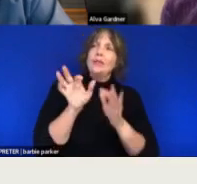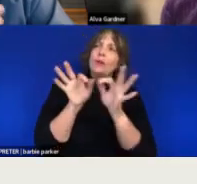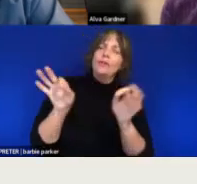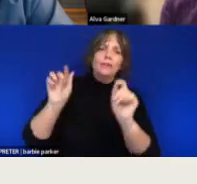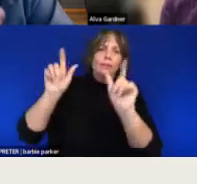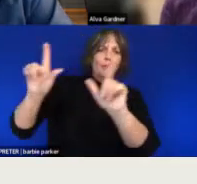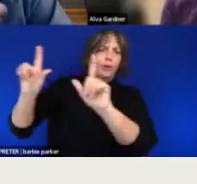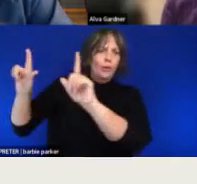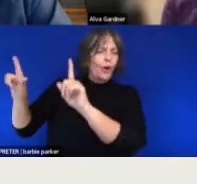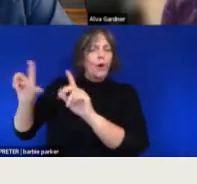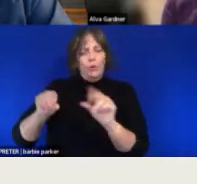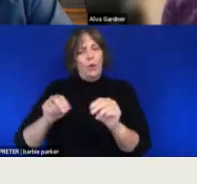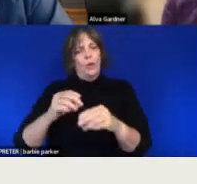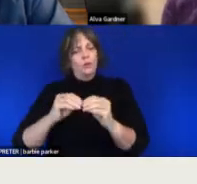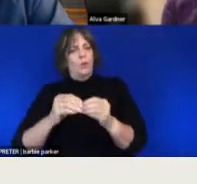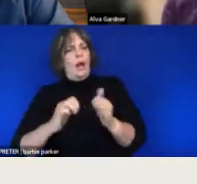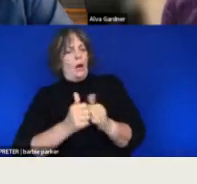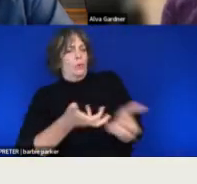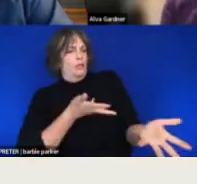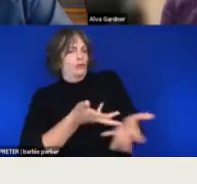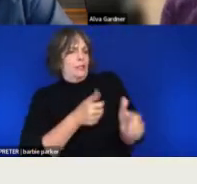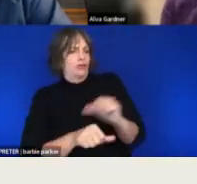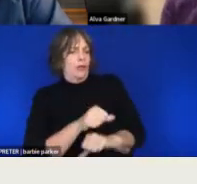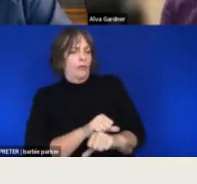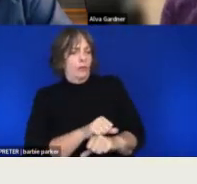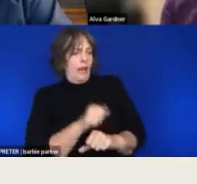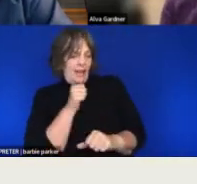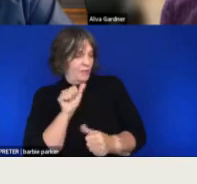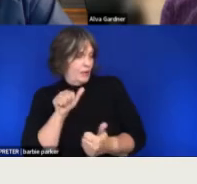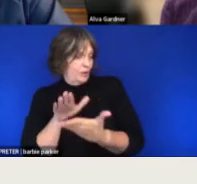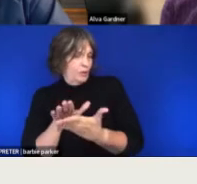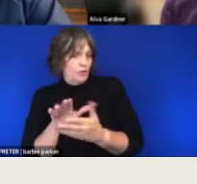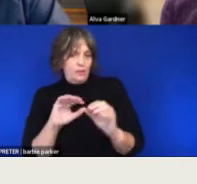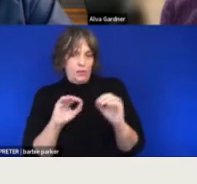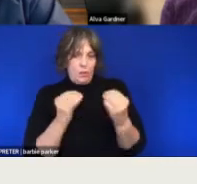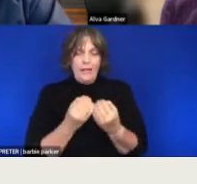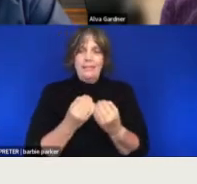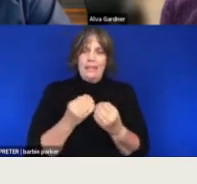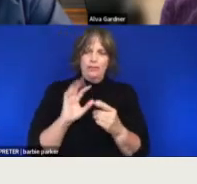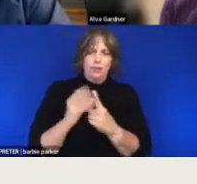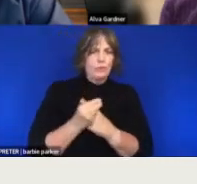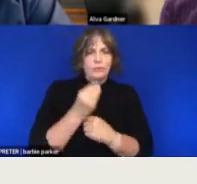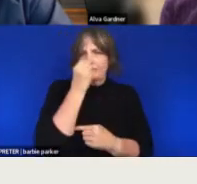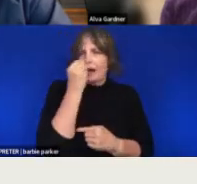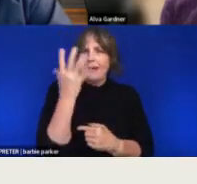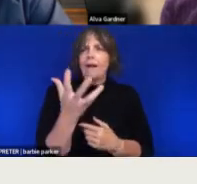each other. And if we don't address the organizational culture, I don't care how much strategy you have to be a